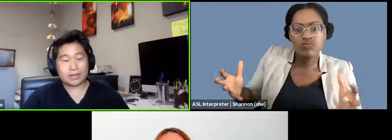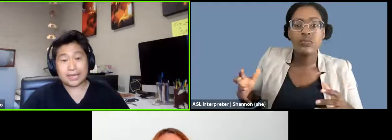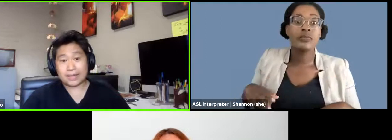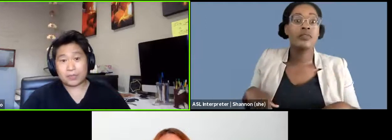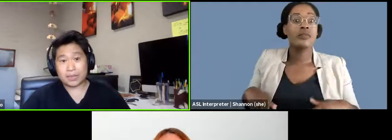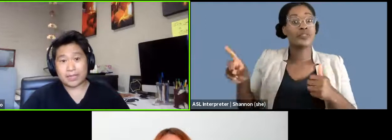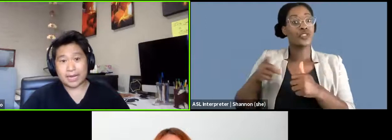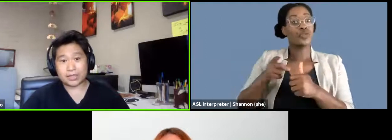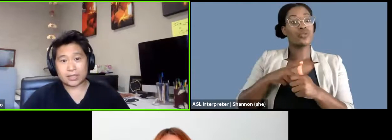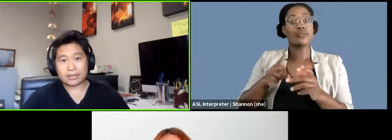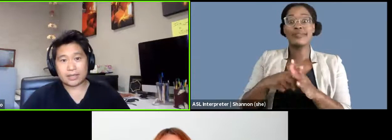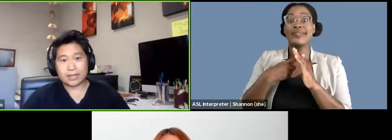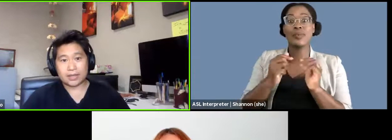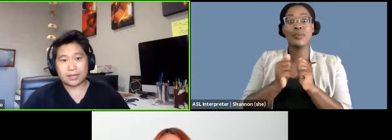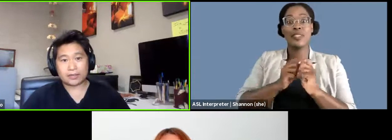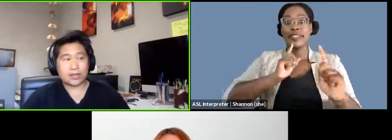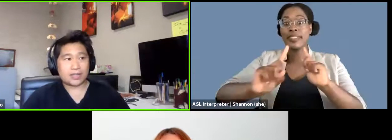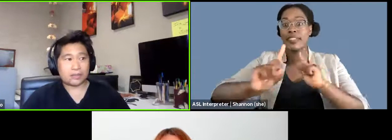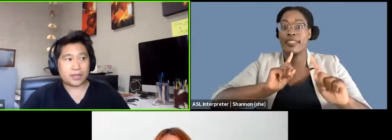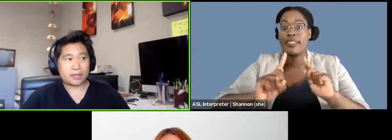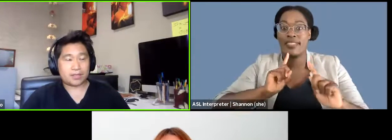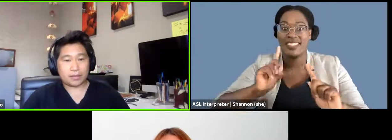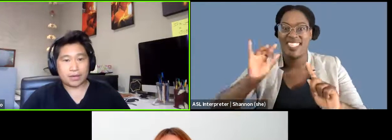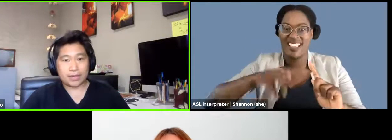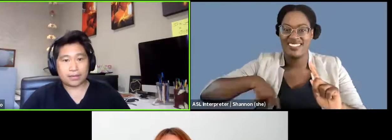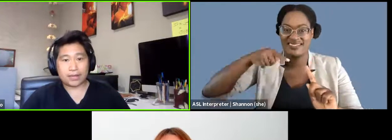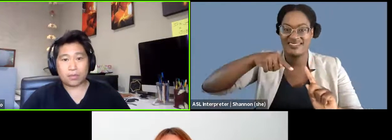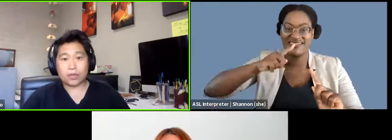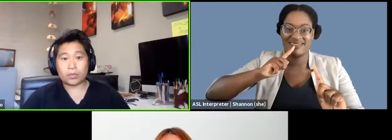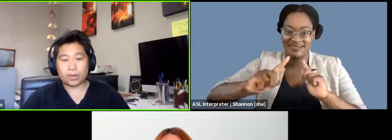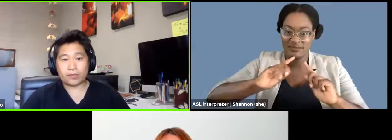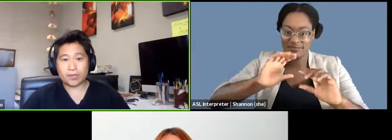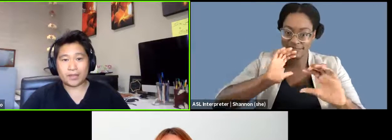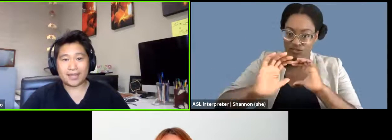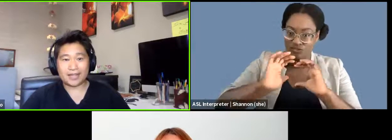next, have a plan of action. For a safe place, dump it all out. Now what do we want from it?